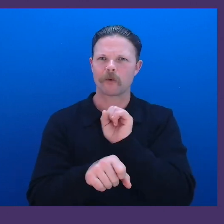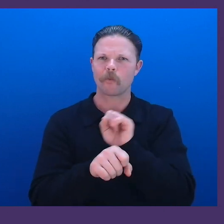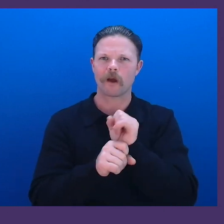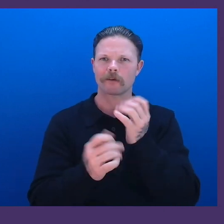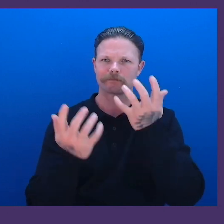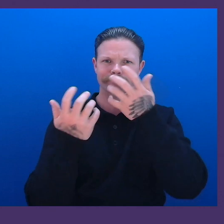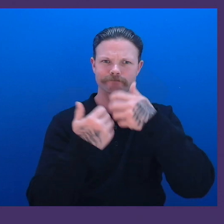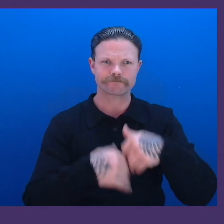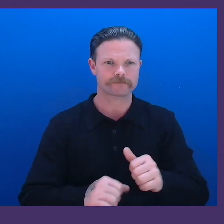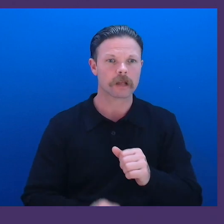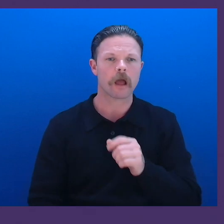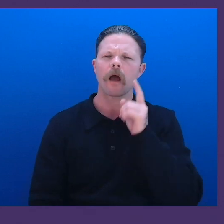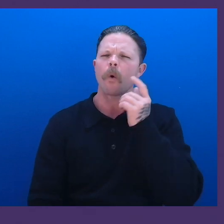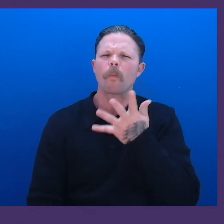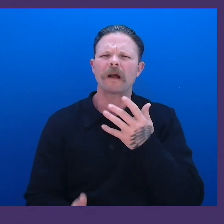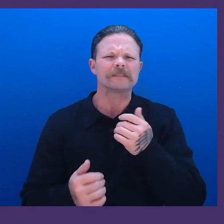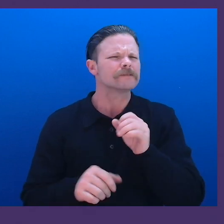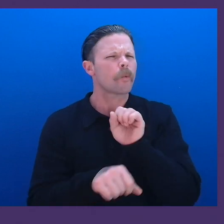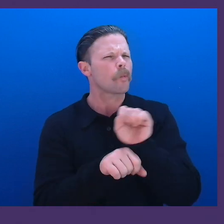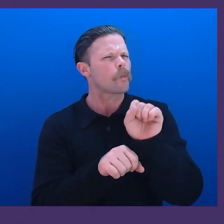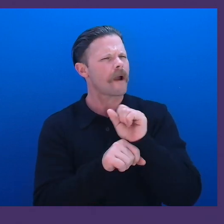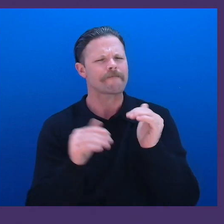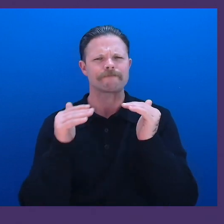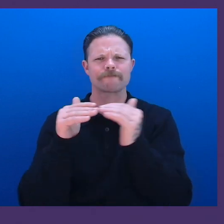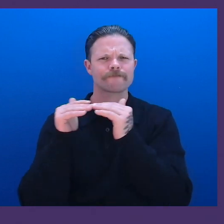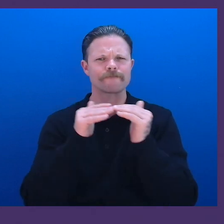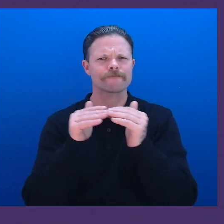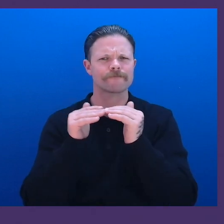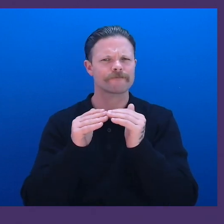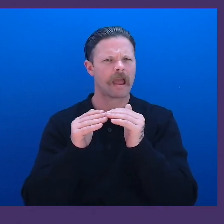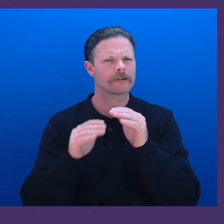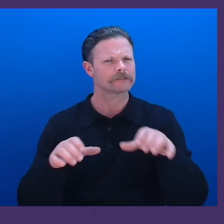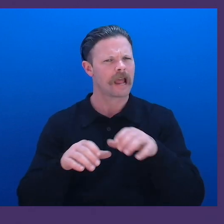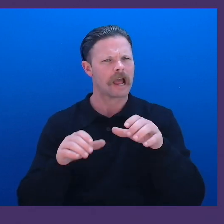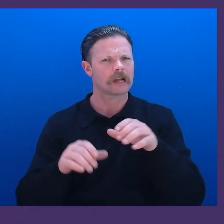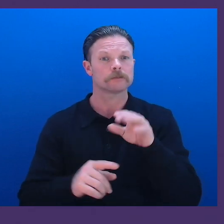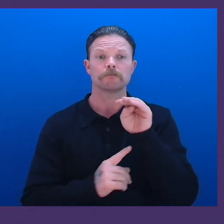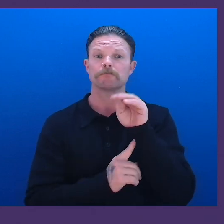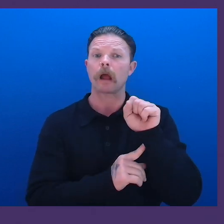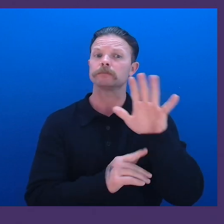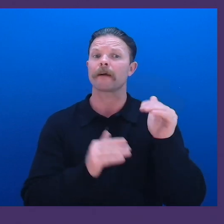Microsoft fairness principle is helping to minimize the potential for stereotyping,